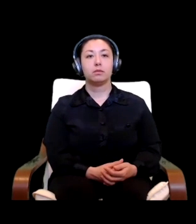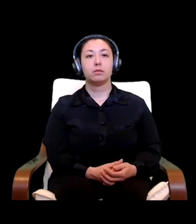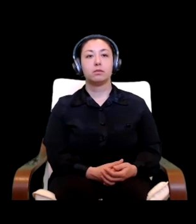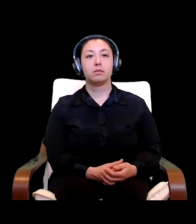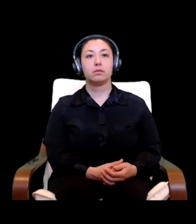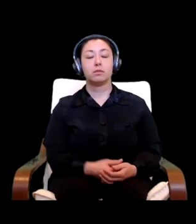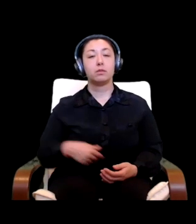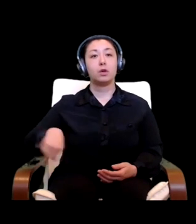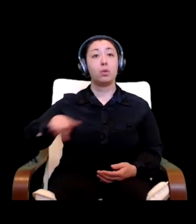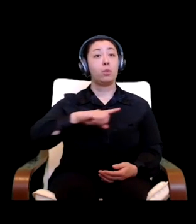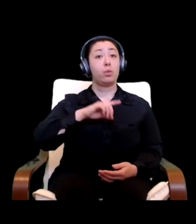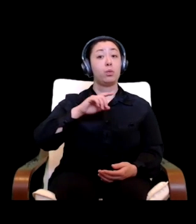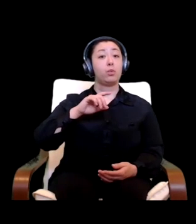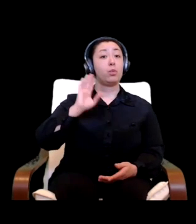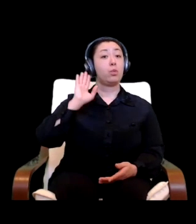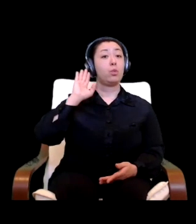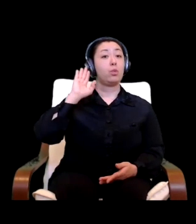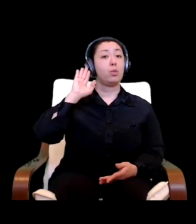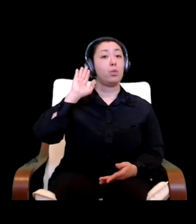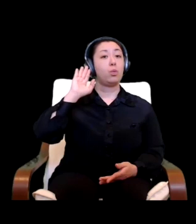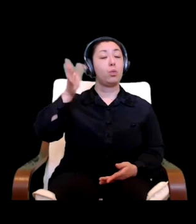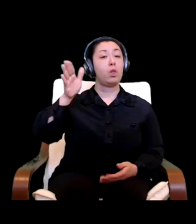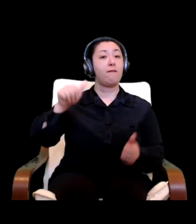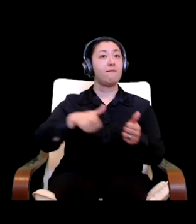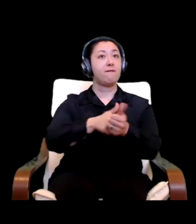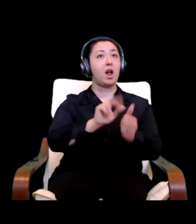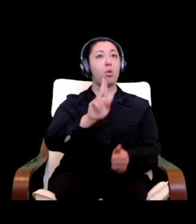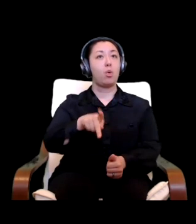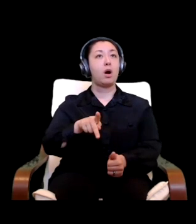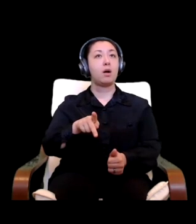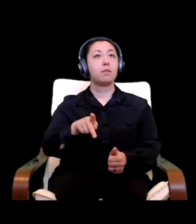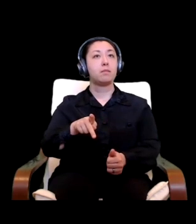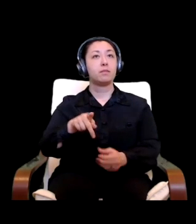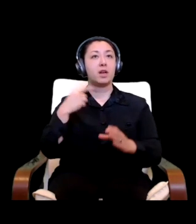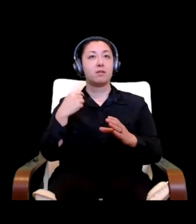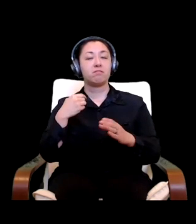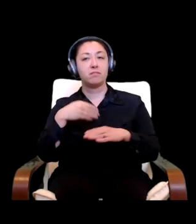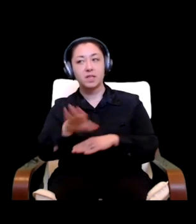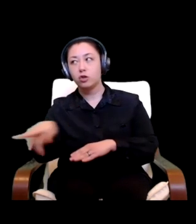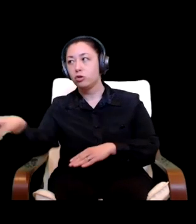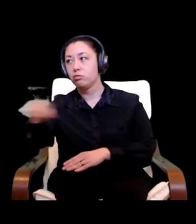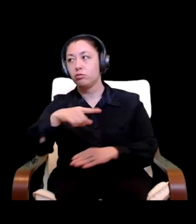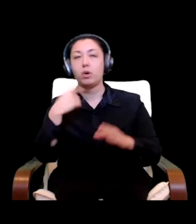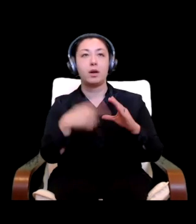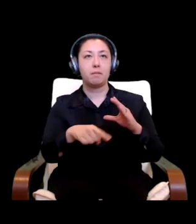We will also send out a follow-up email tomorrow with the survey link and the information that